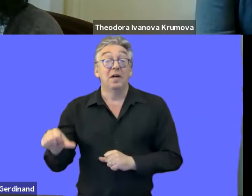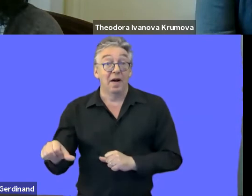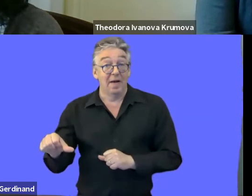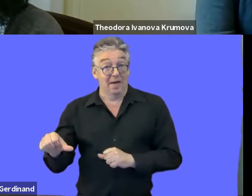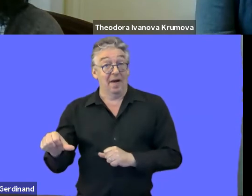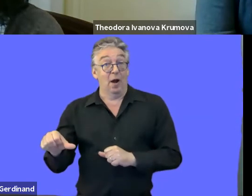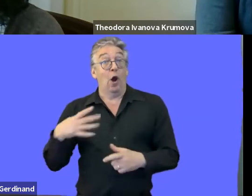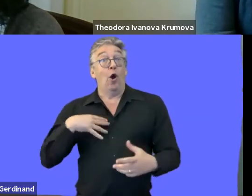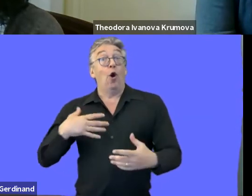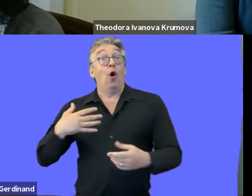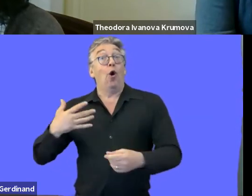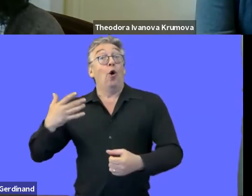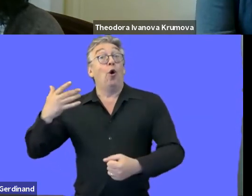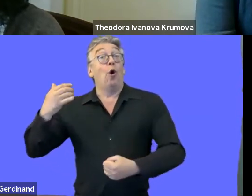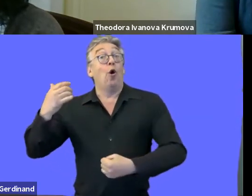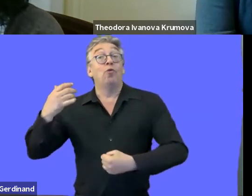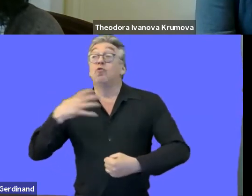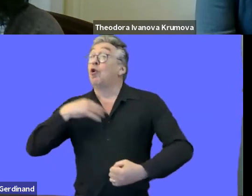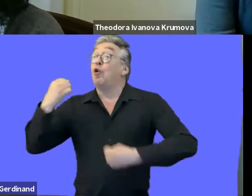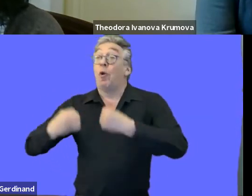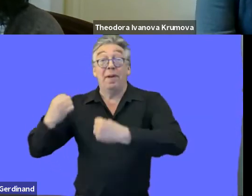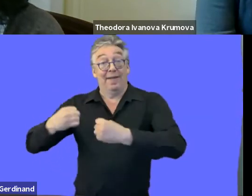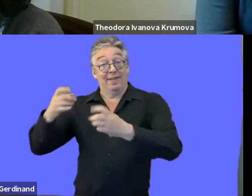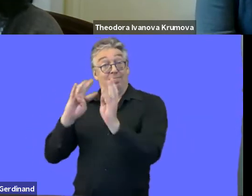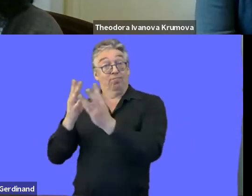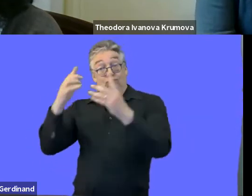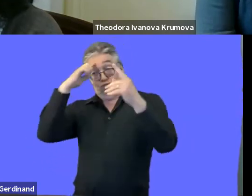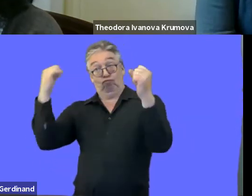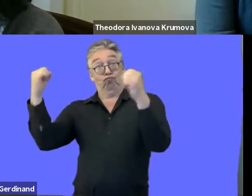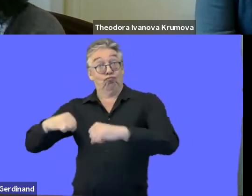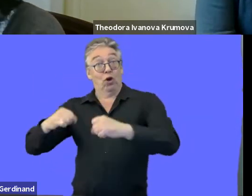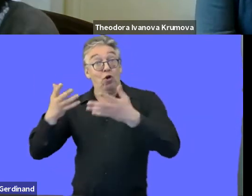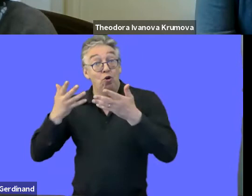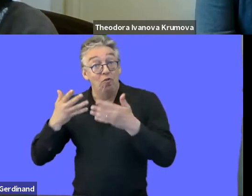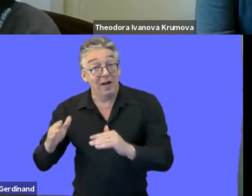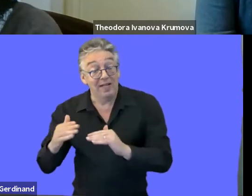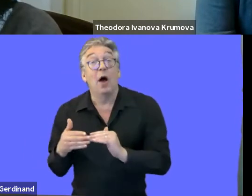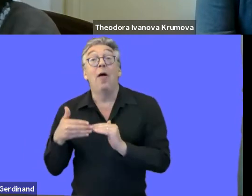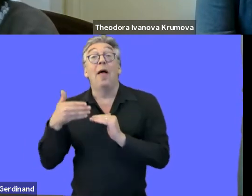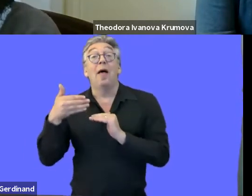It is a follow-up phase in which the state parties are given six months